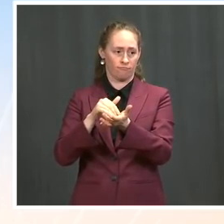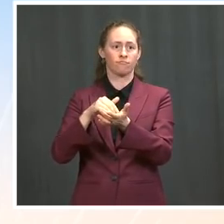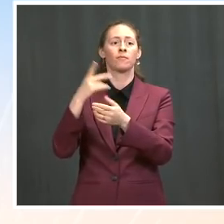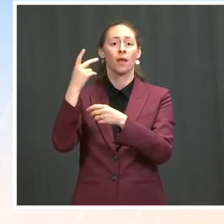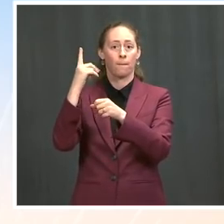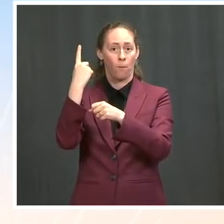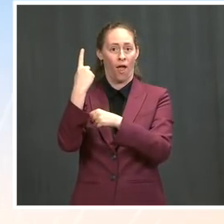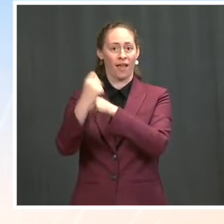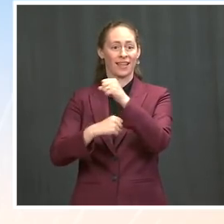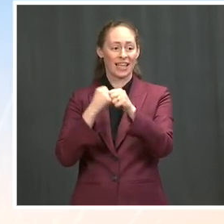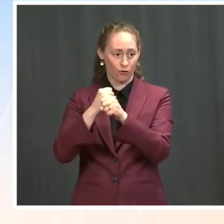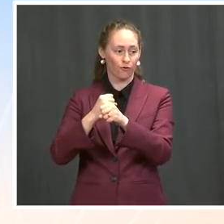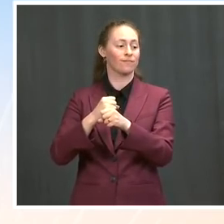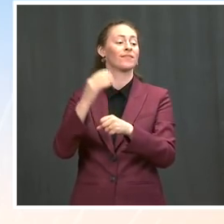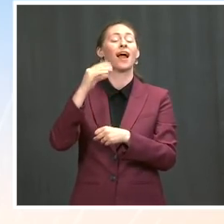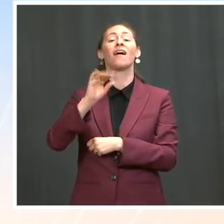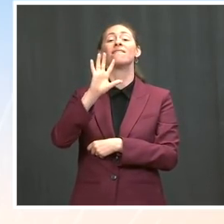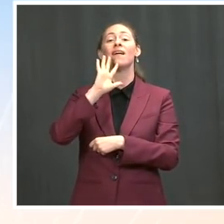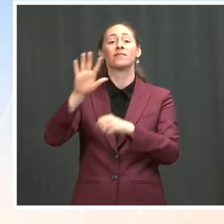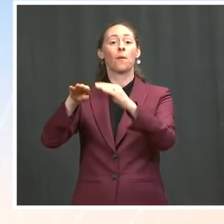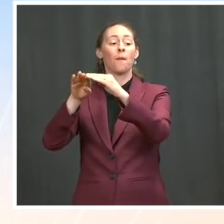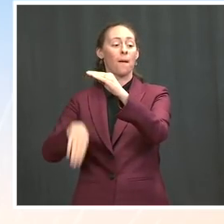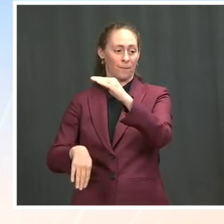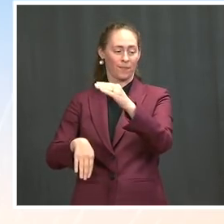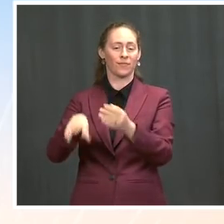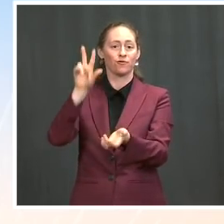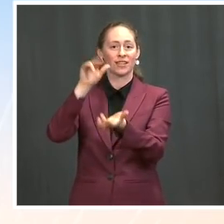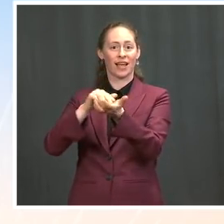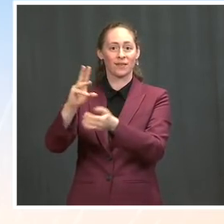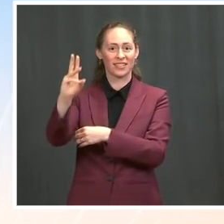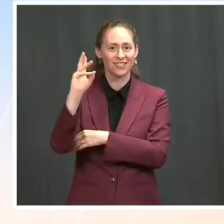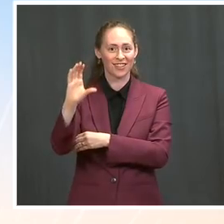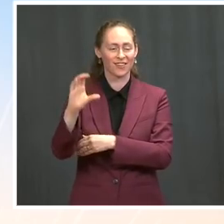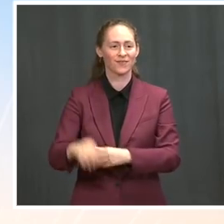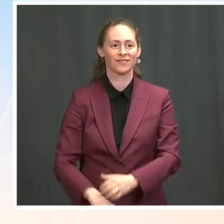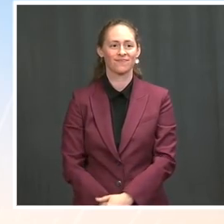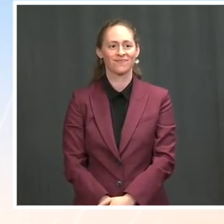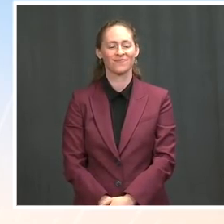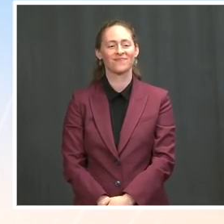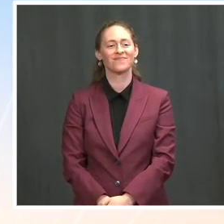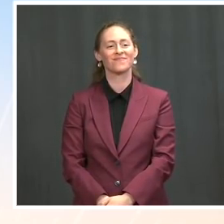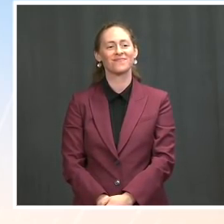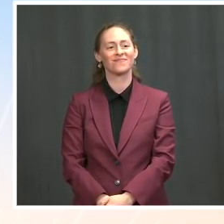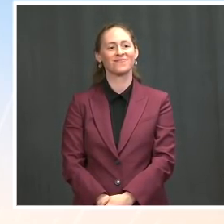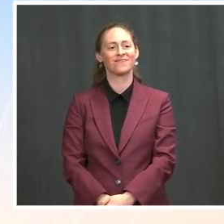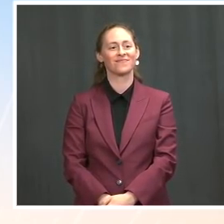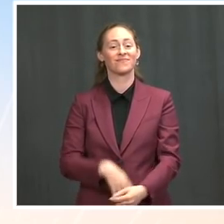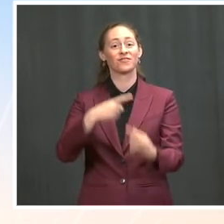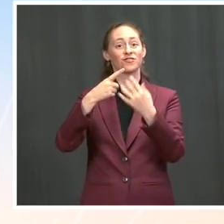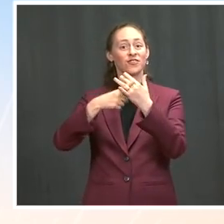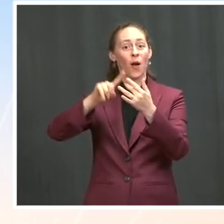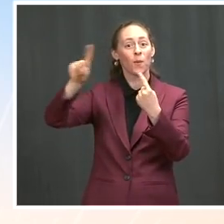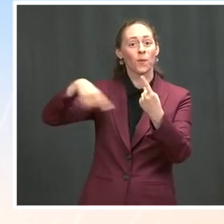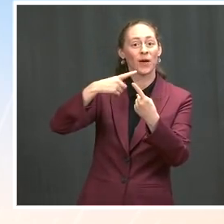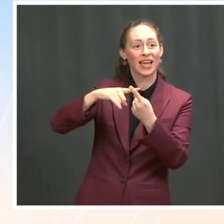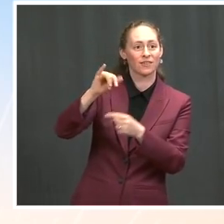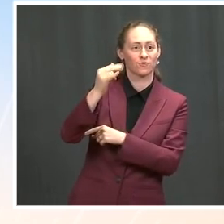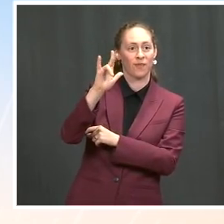through a monthly check or direct deposit. So, starting July 15th, almost all families who have filed taxes in the last two years